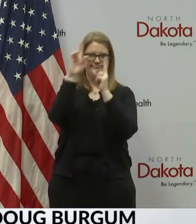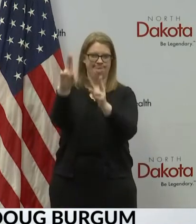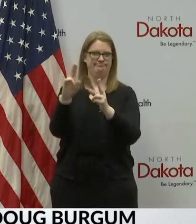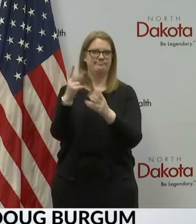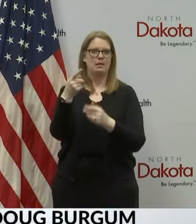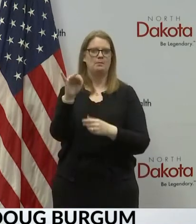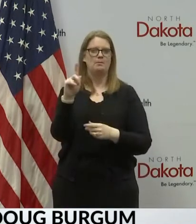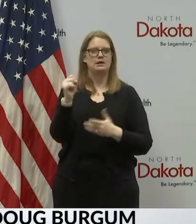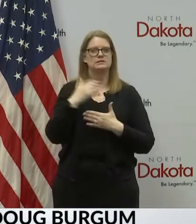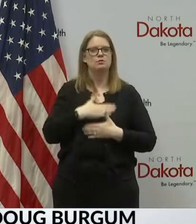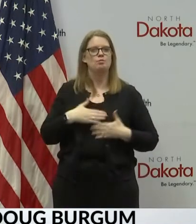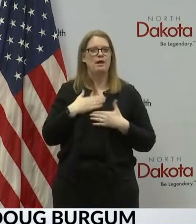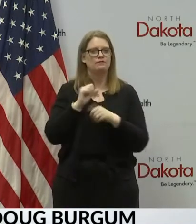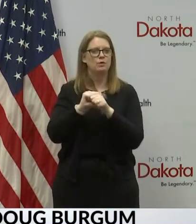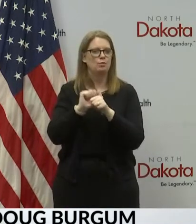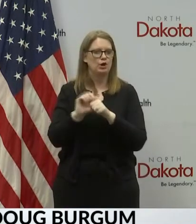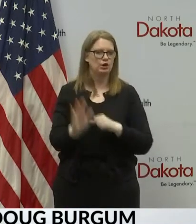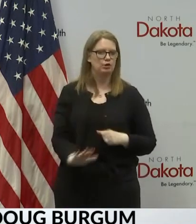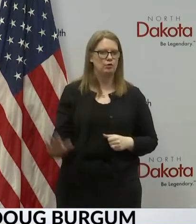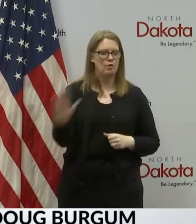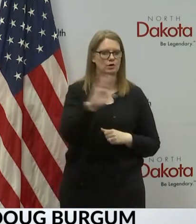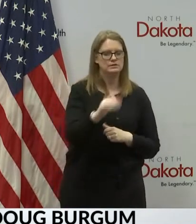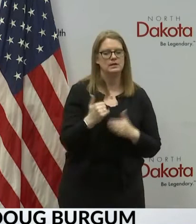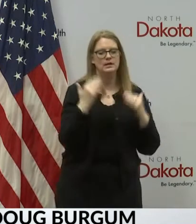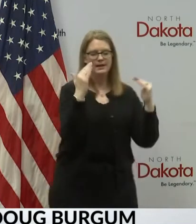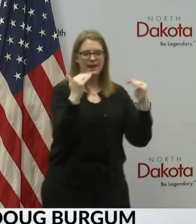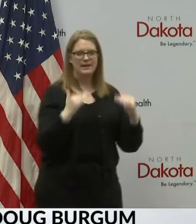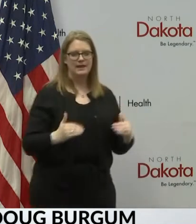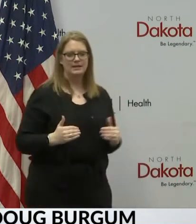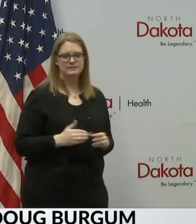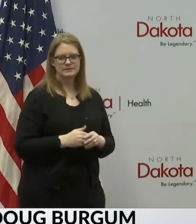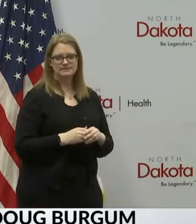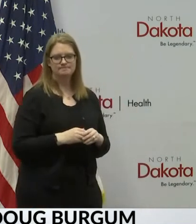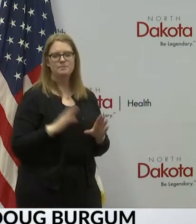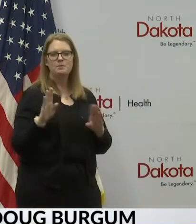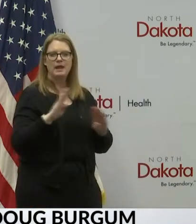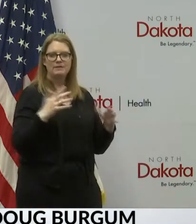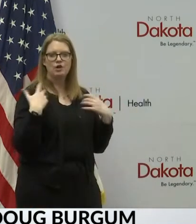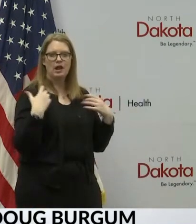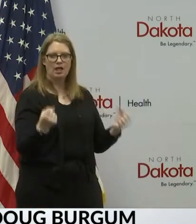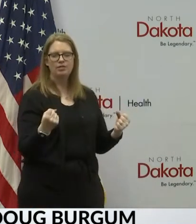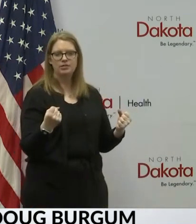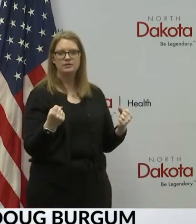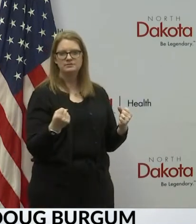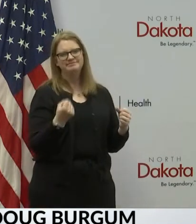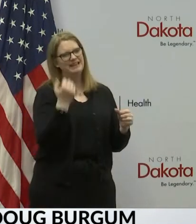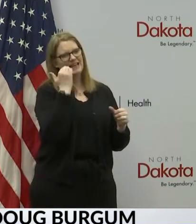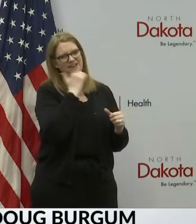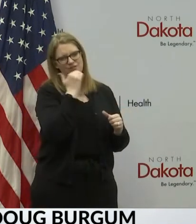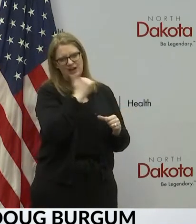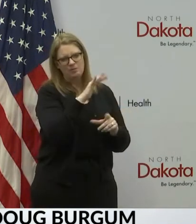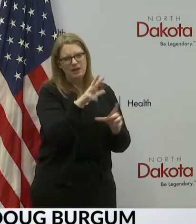BUT AGAIN SHOUT-OUT TO EVERYBODY AT PARKS AND REC FOR YOUR GREAT WORK.